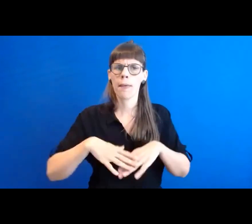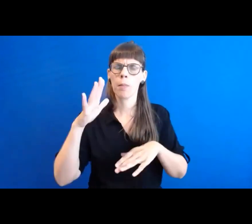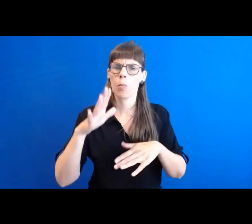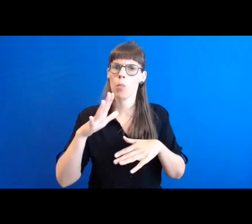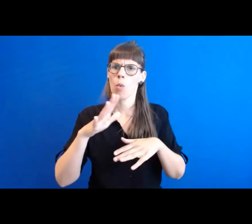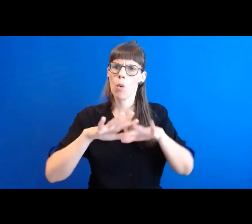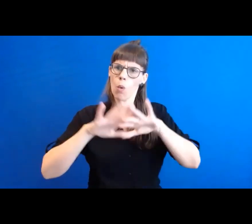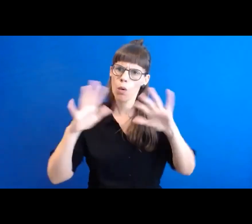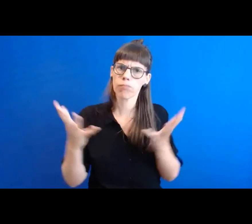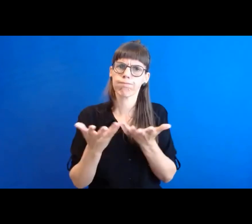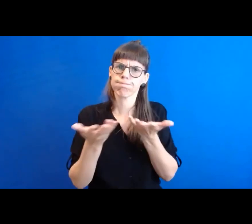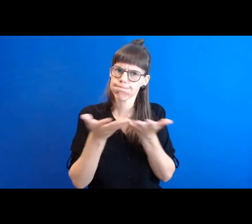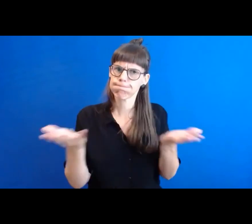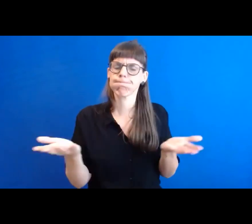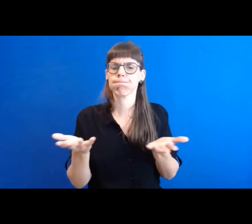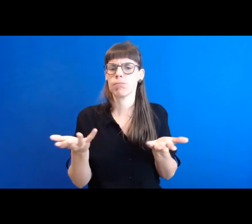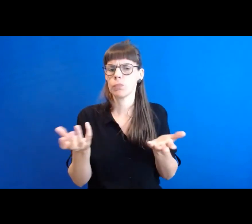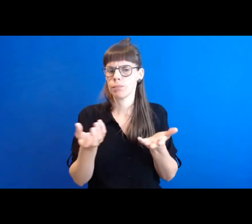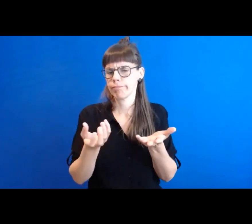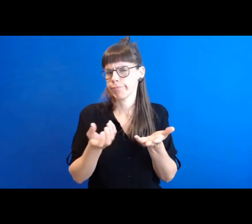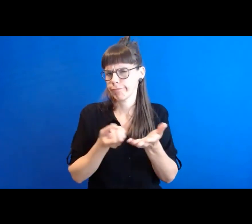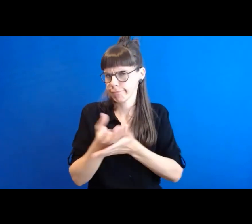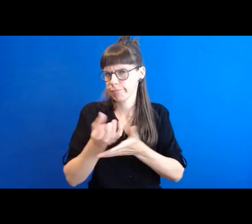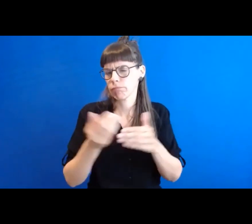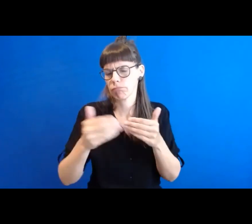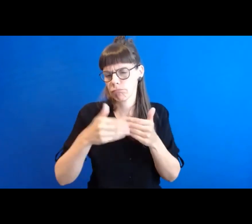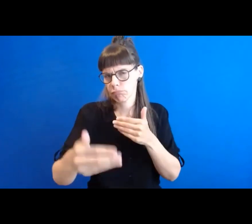So I want to express right now the most general things